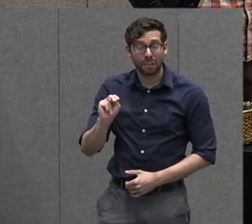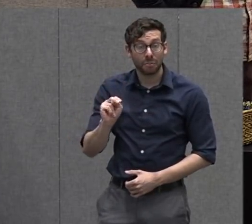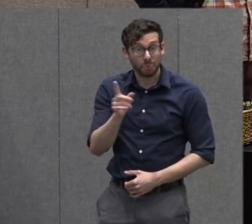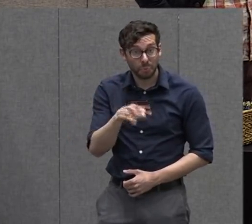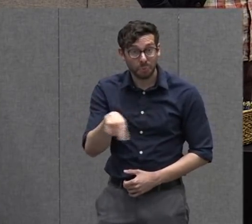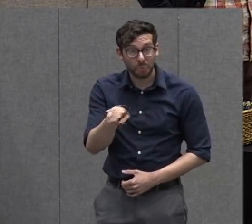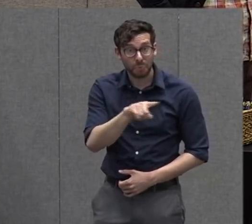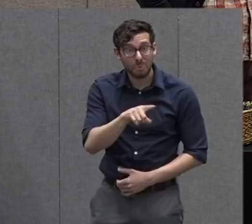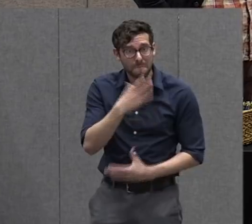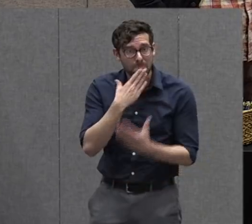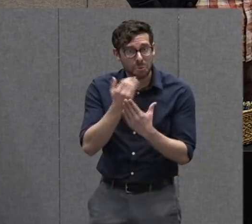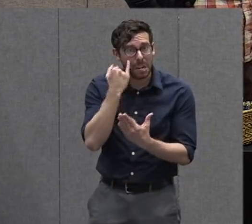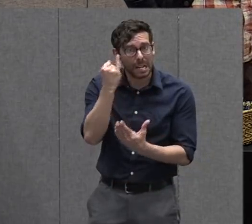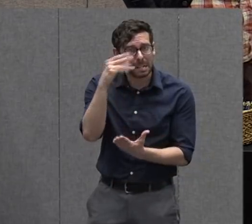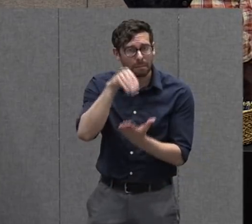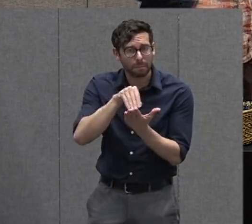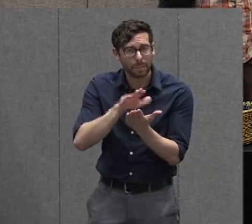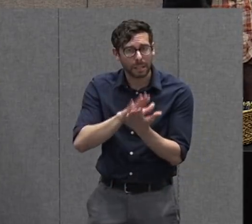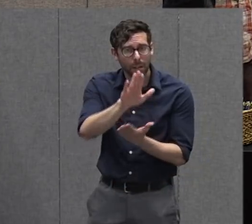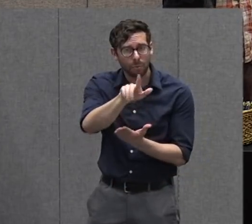It has three lines, easy, right?